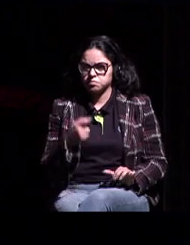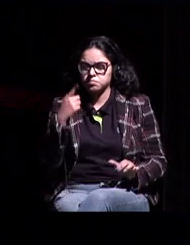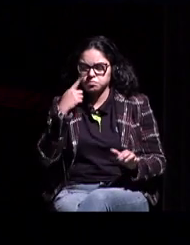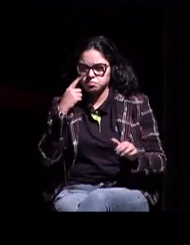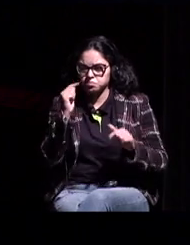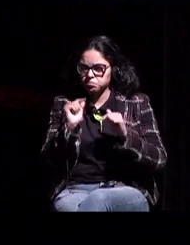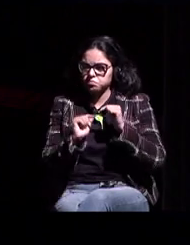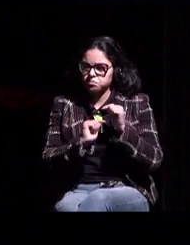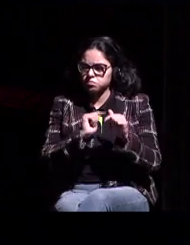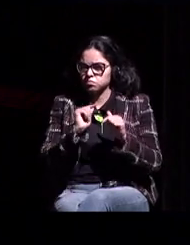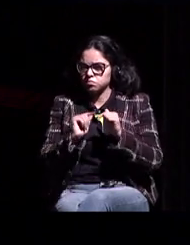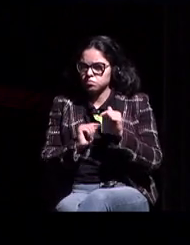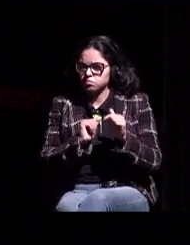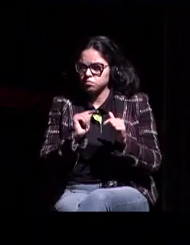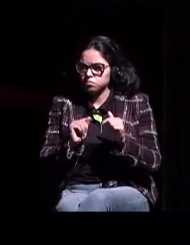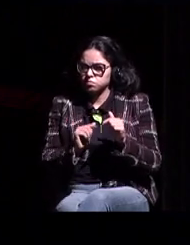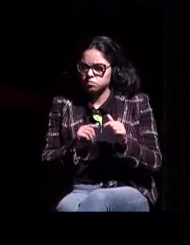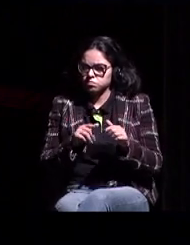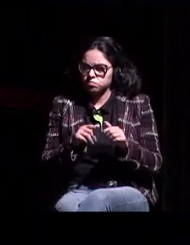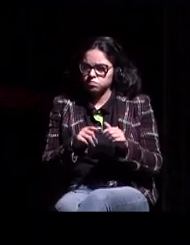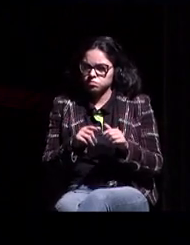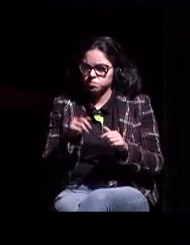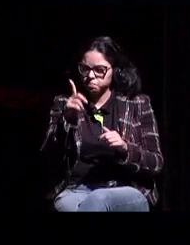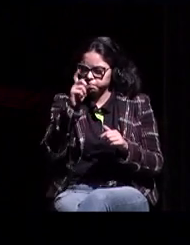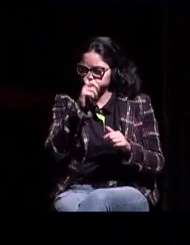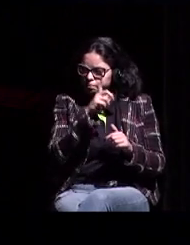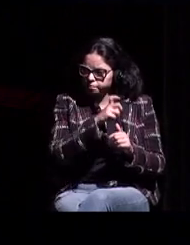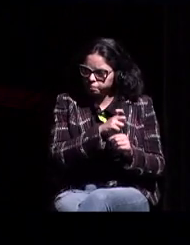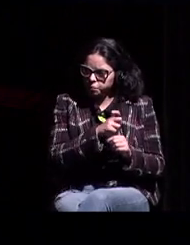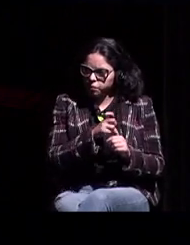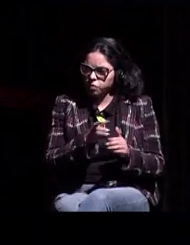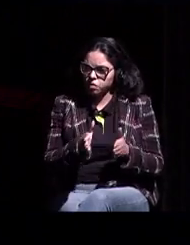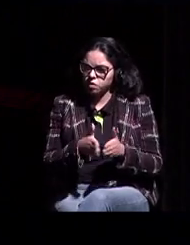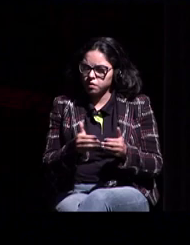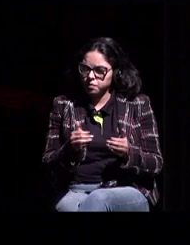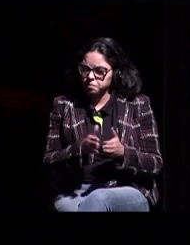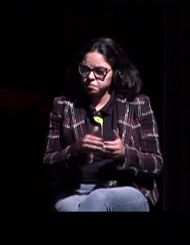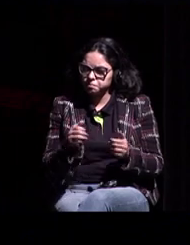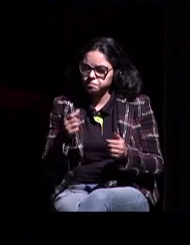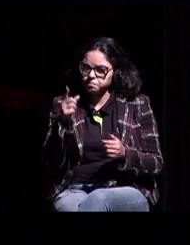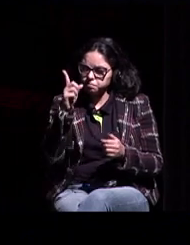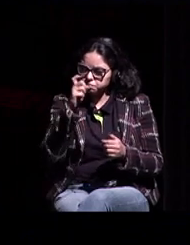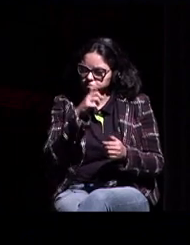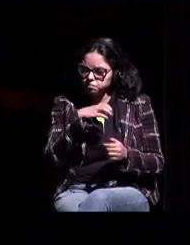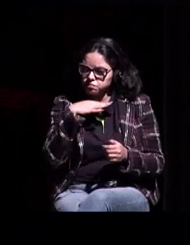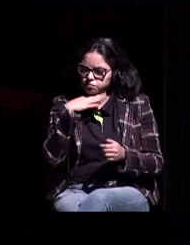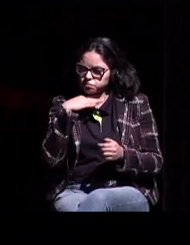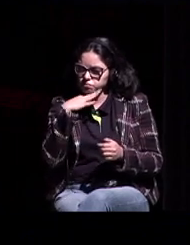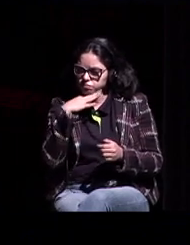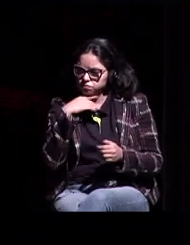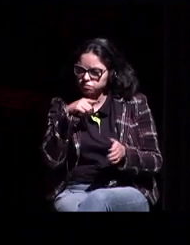and getting more precarious. The question I’d like to share with you today,